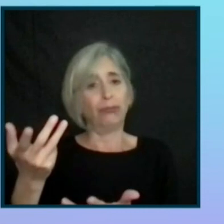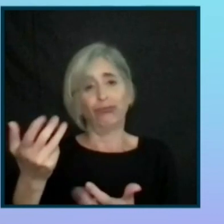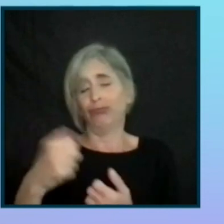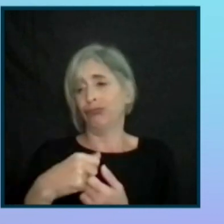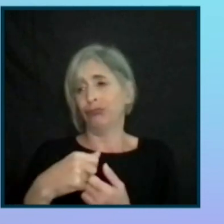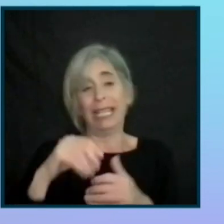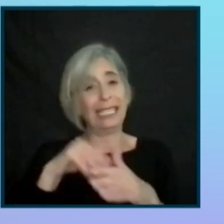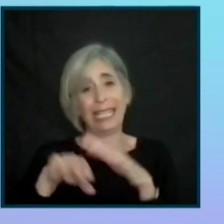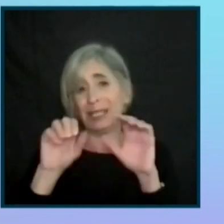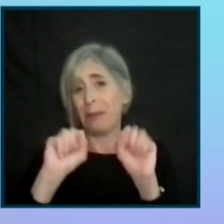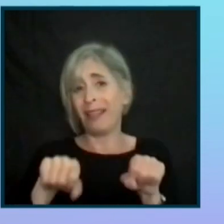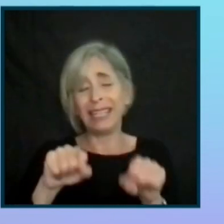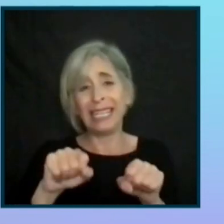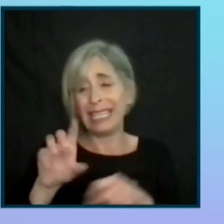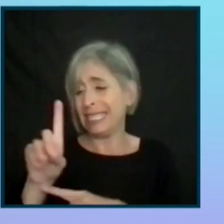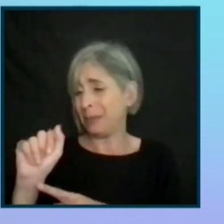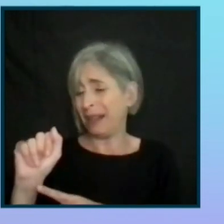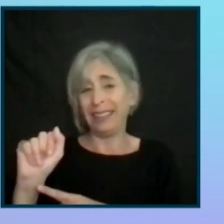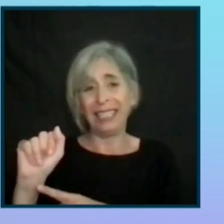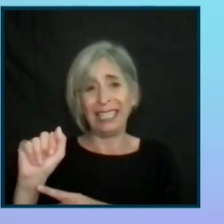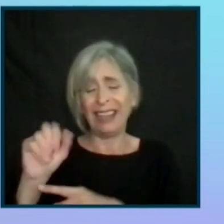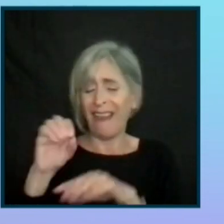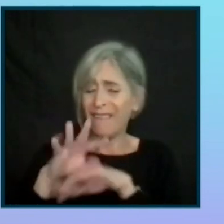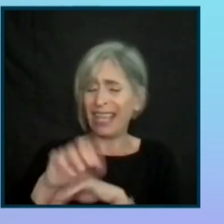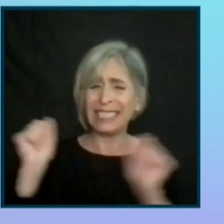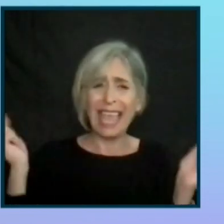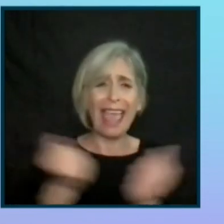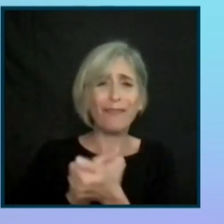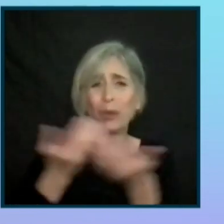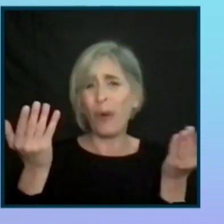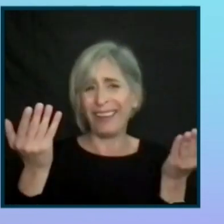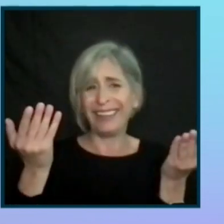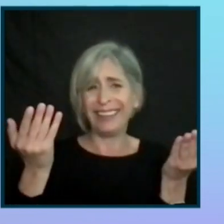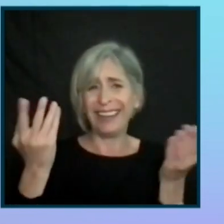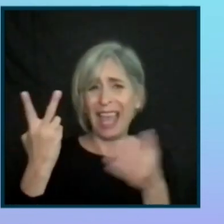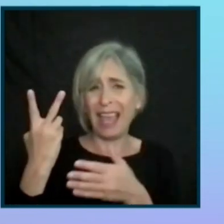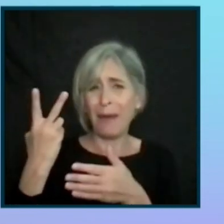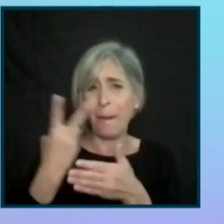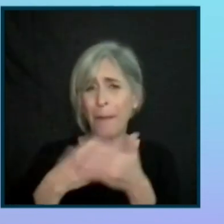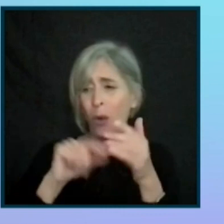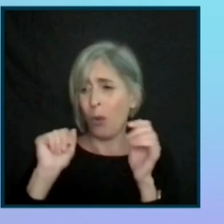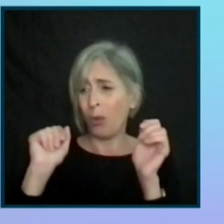So accessibility, disability, it affects everybody, both sides, all sides.